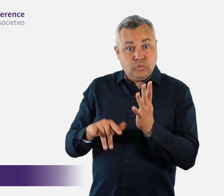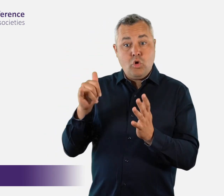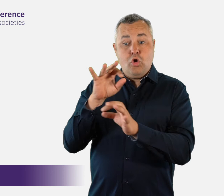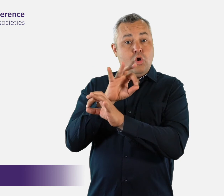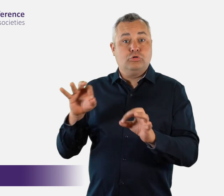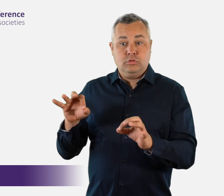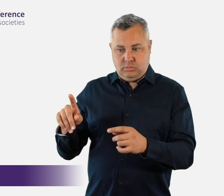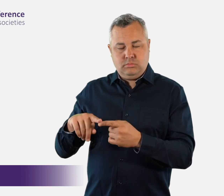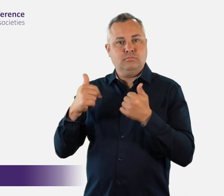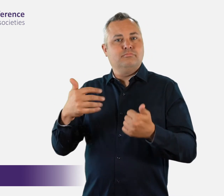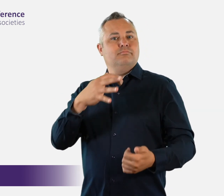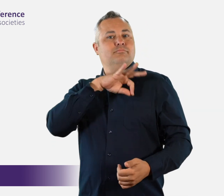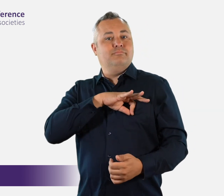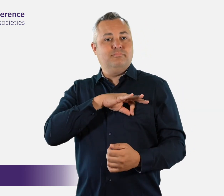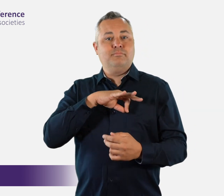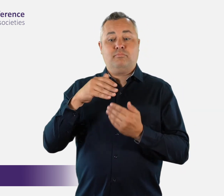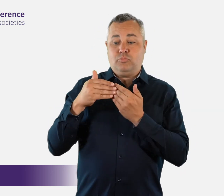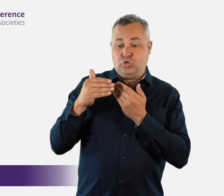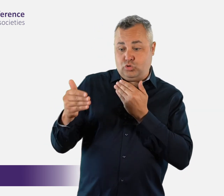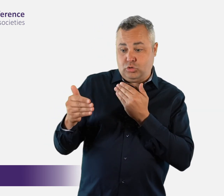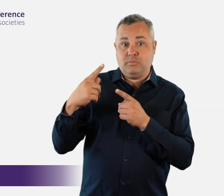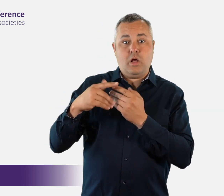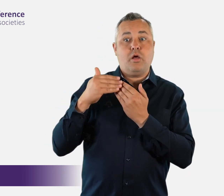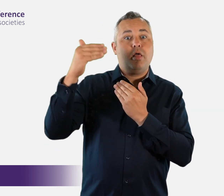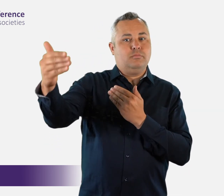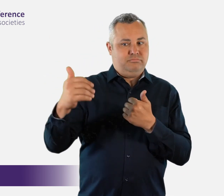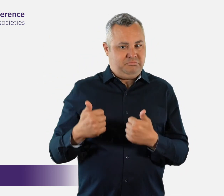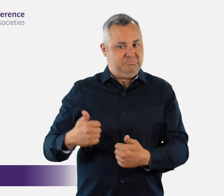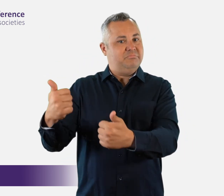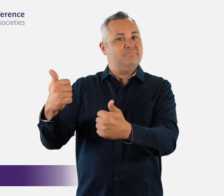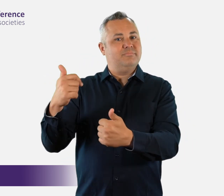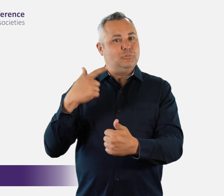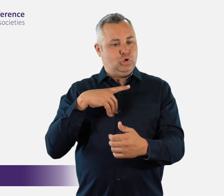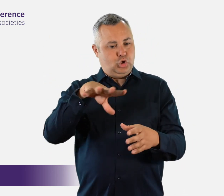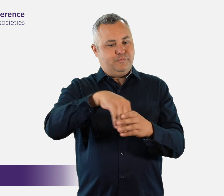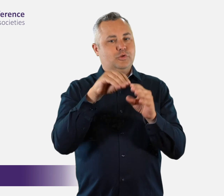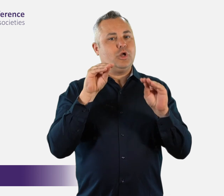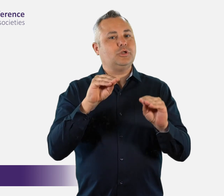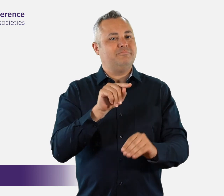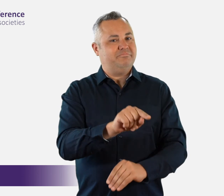substantial short and long term benefits for students with and without disabilities.’